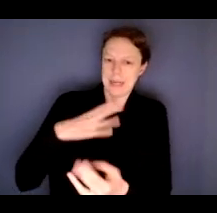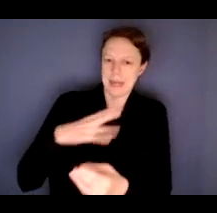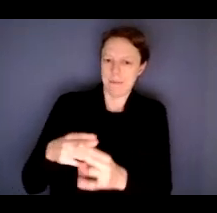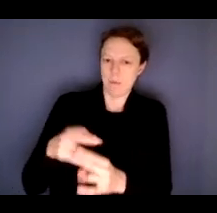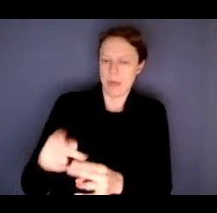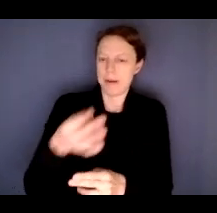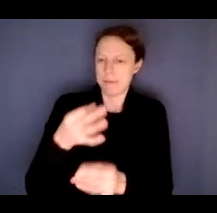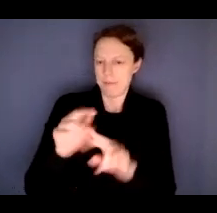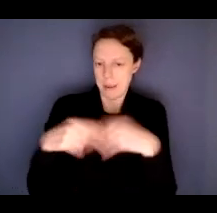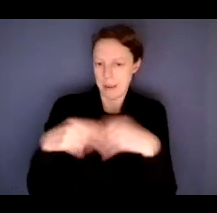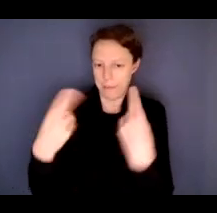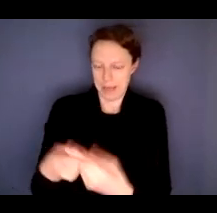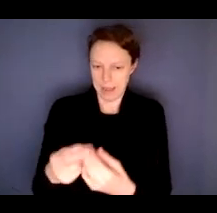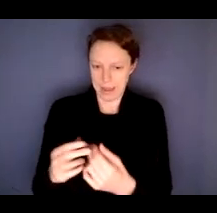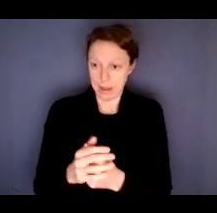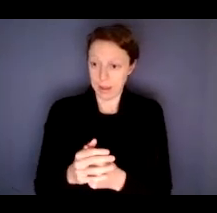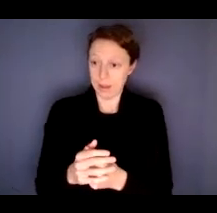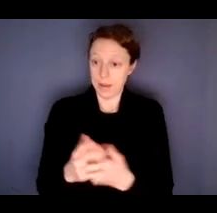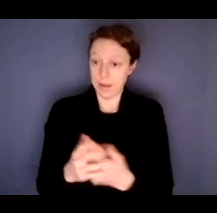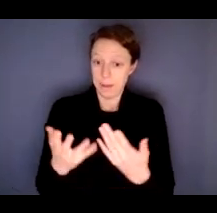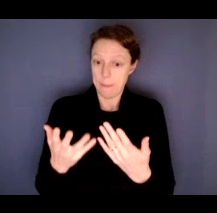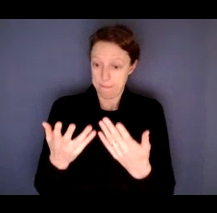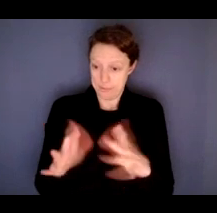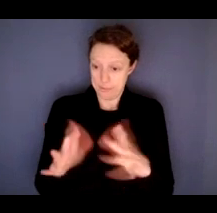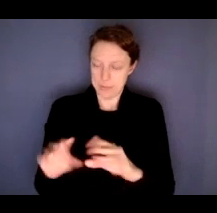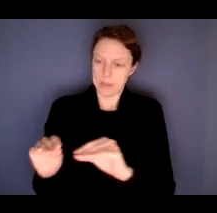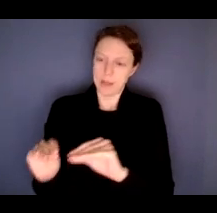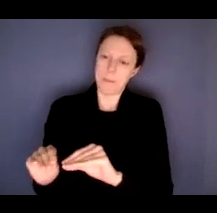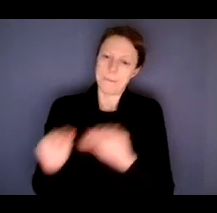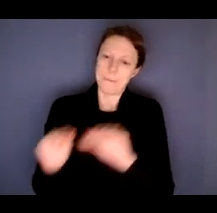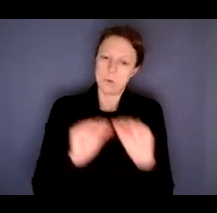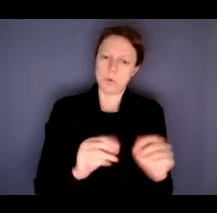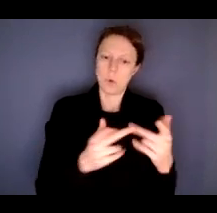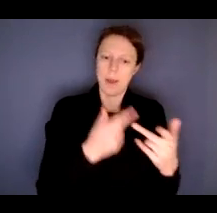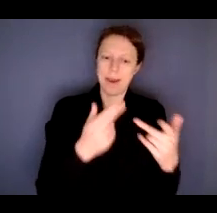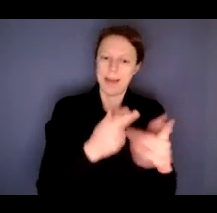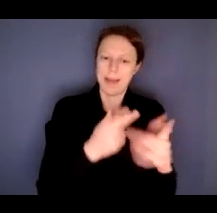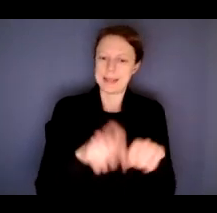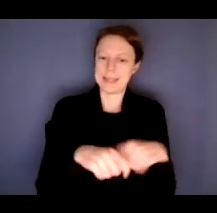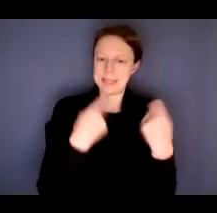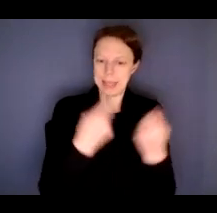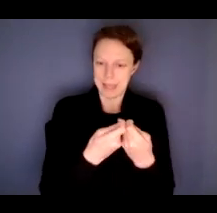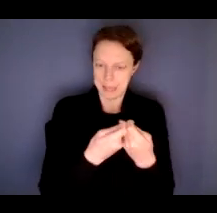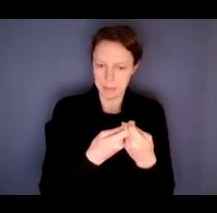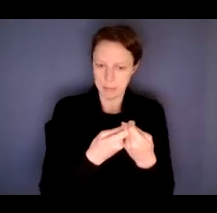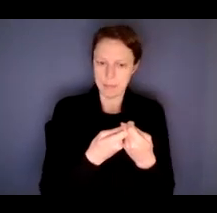another team that would have another Child Safety Officer allocated with a senior team leader who